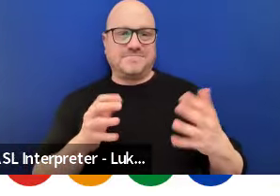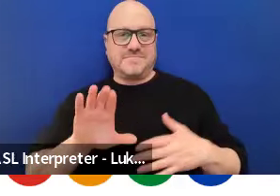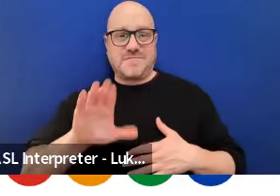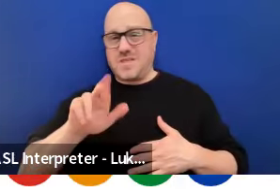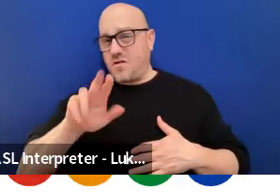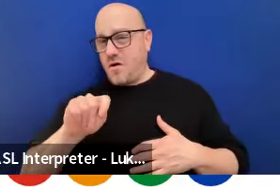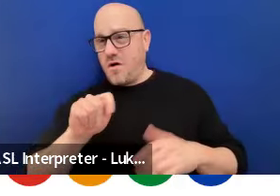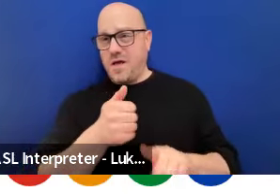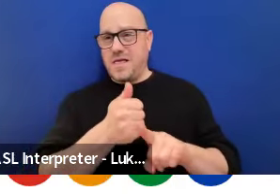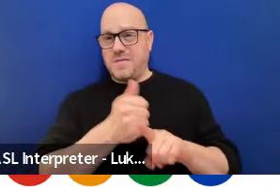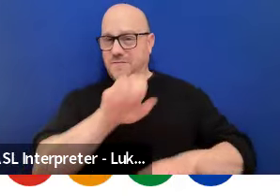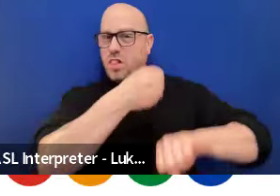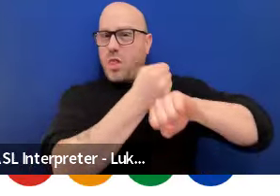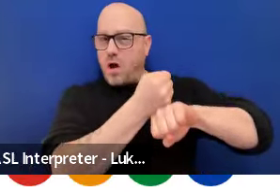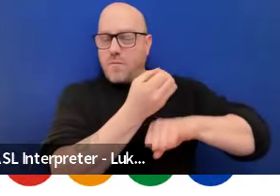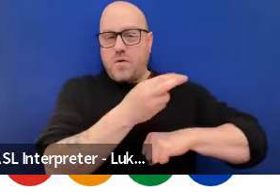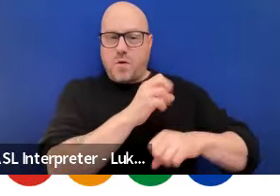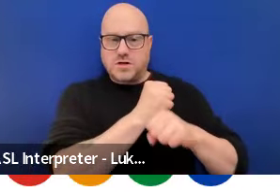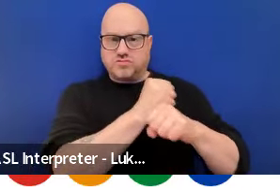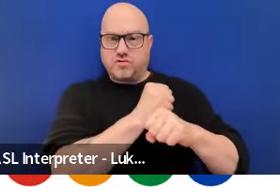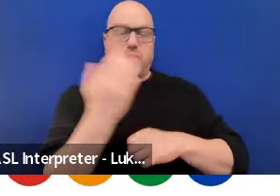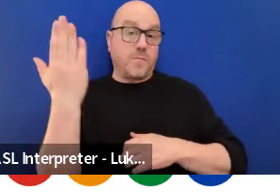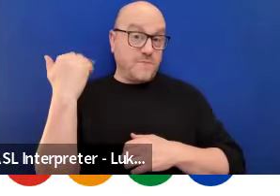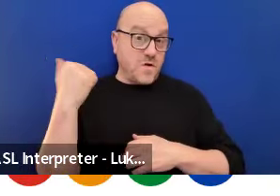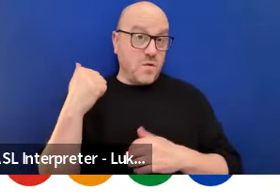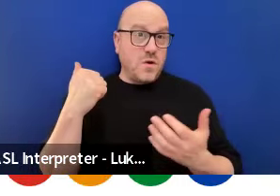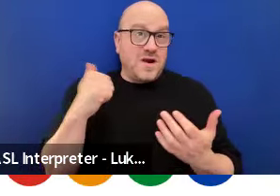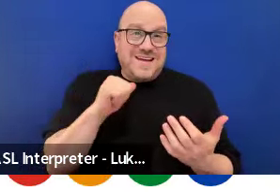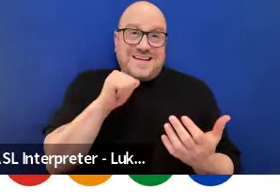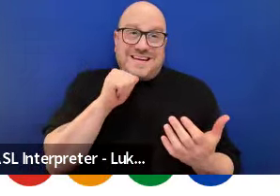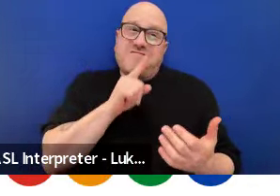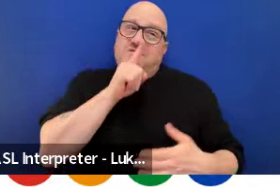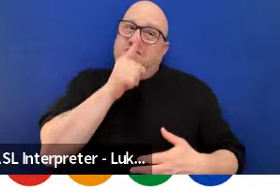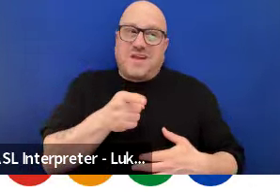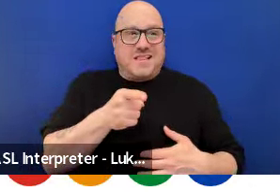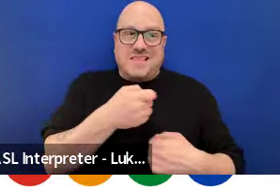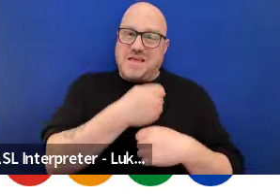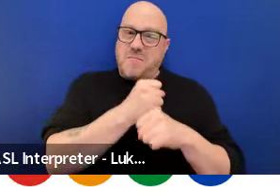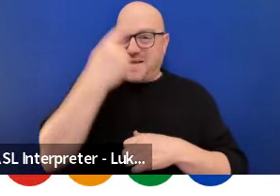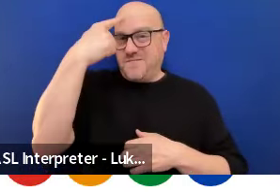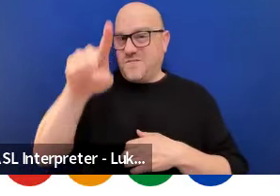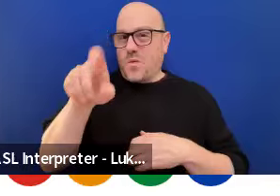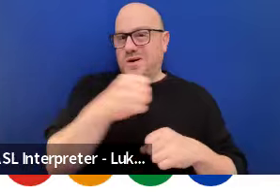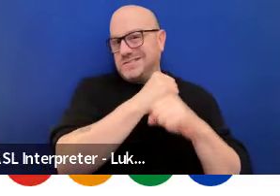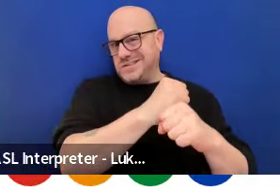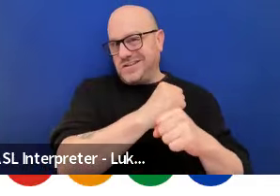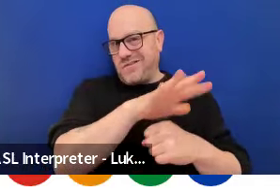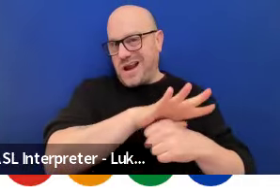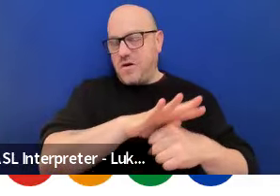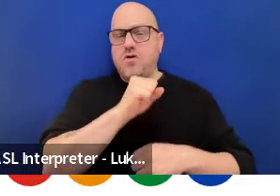STILL TENSIONS HERE AND PART OF THE PROBLEM IS, WHERE THE CARTS HAVE BEEN LOCKED UP OR SECURED PREVIOUSLY IS NOT -- IT WASN'T